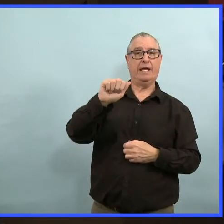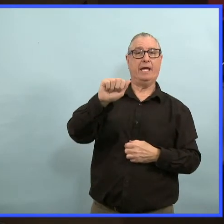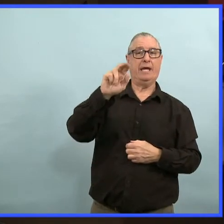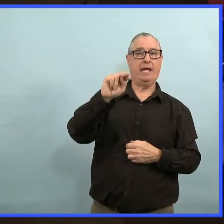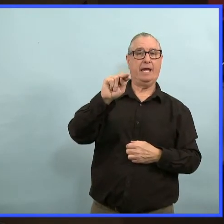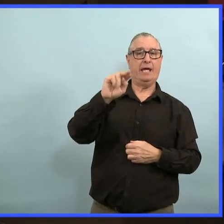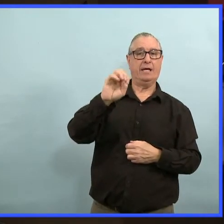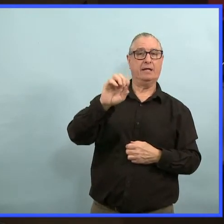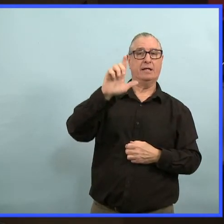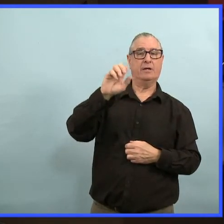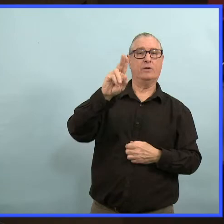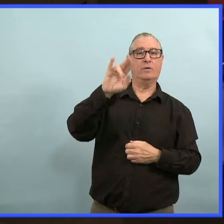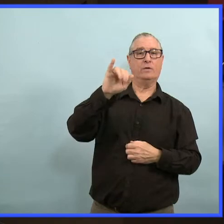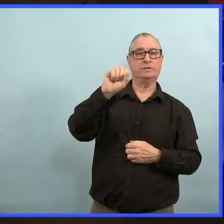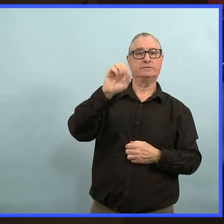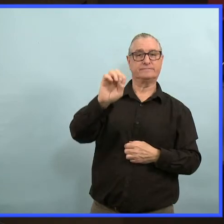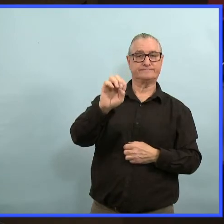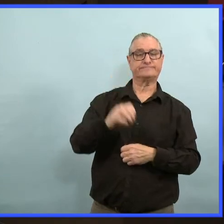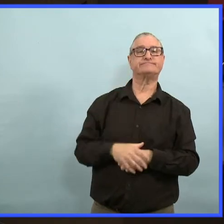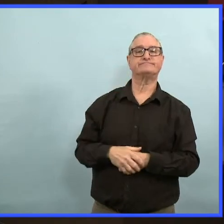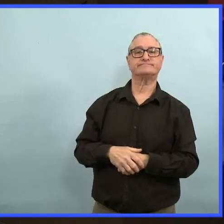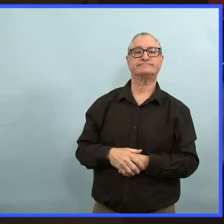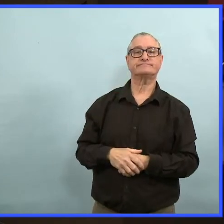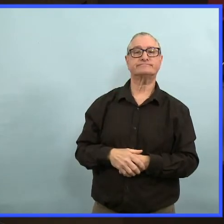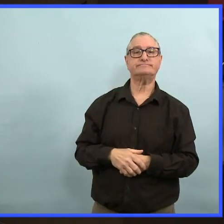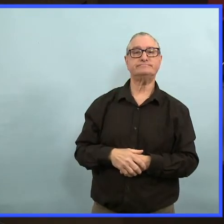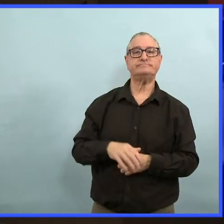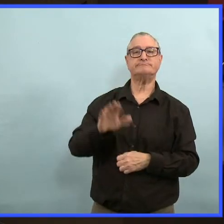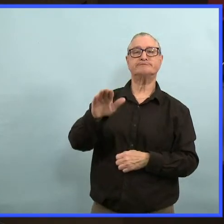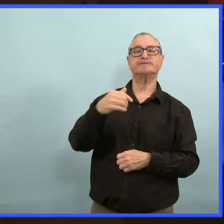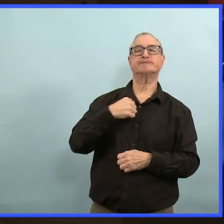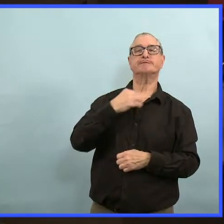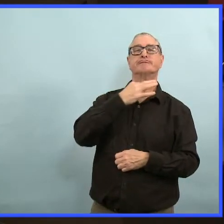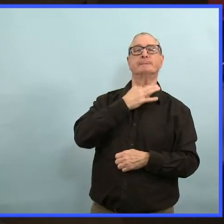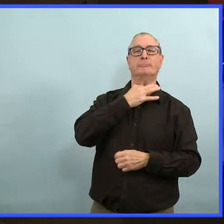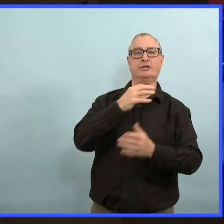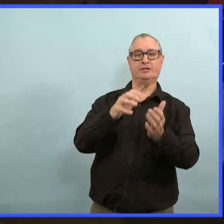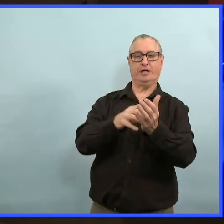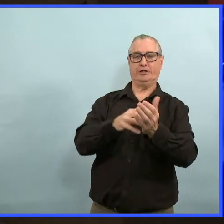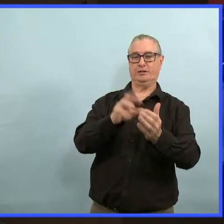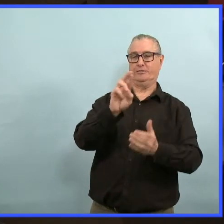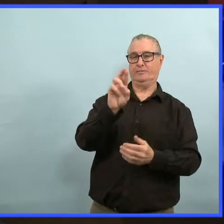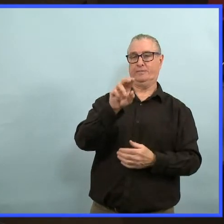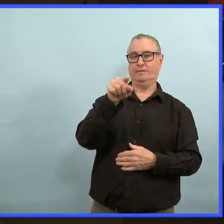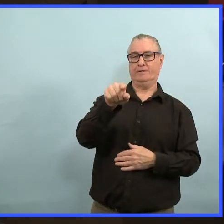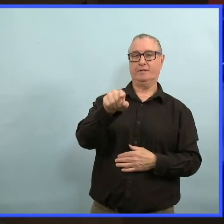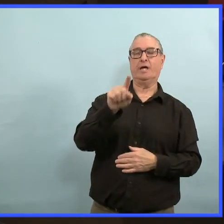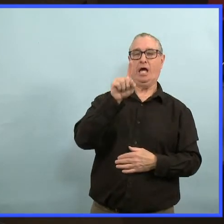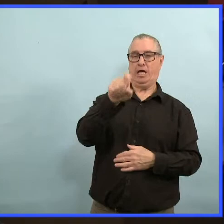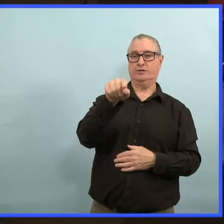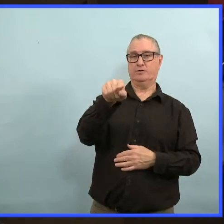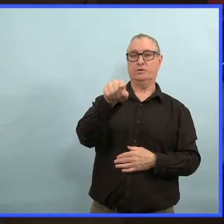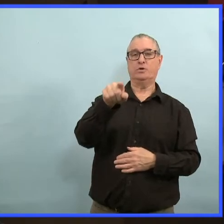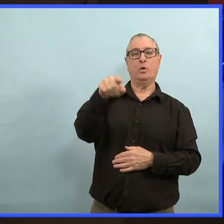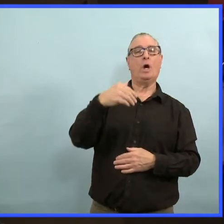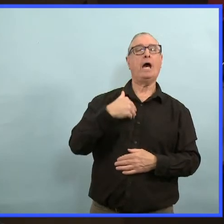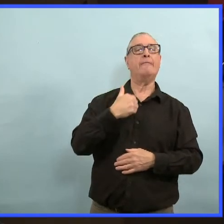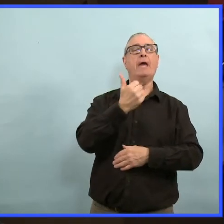hello i was wondering maybe for dr russon if you have any information about various ba2